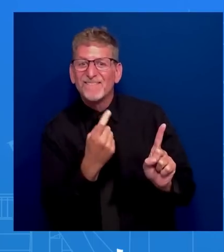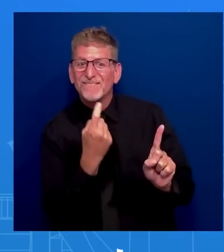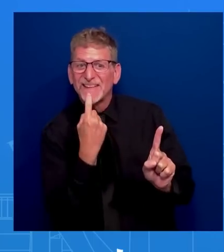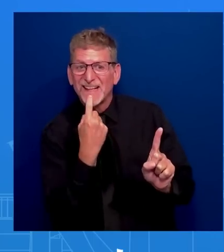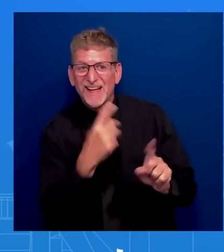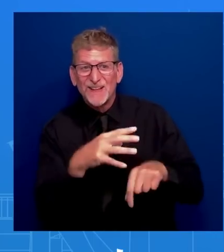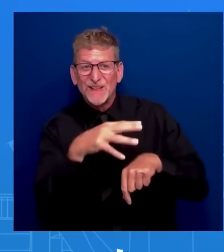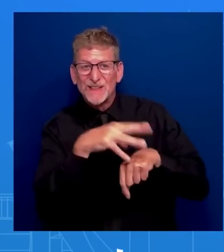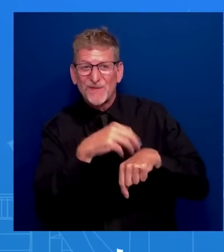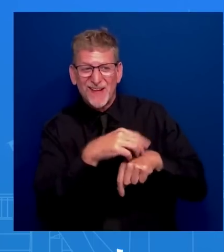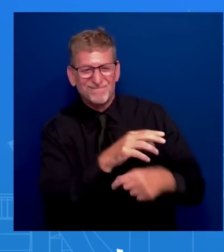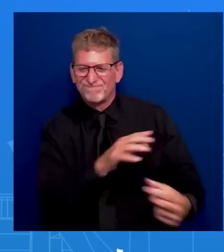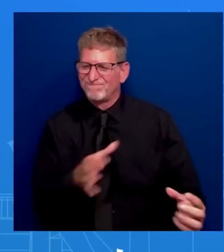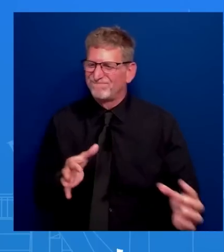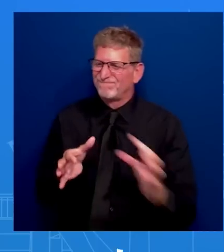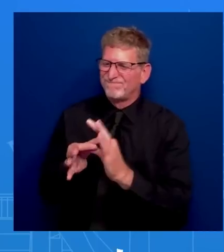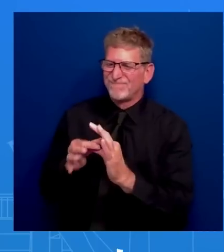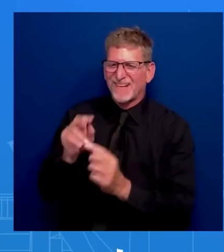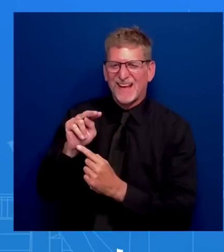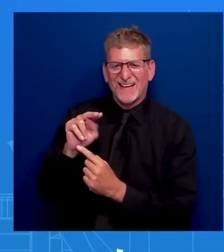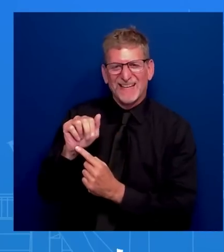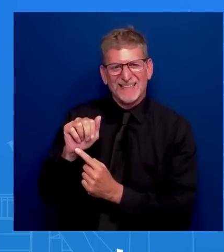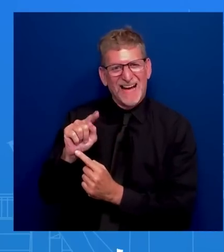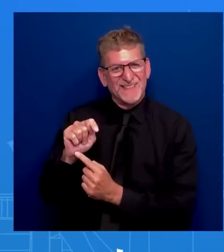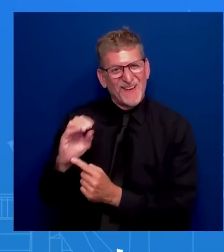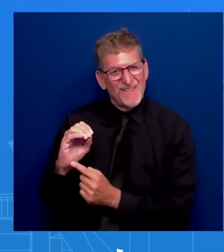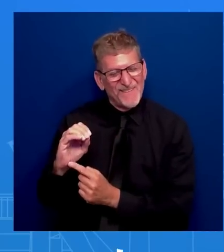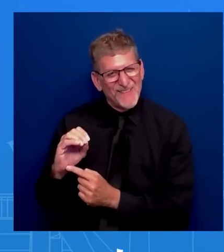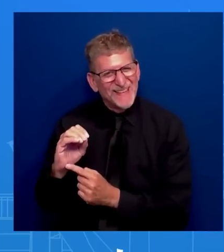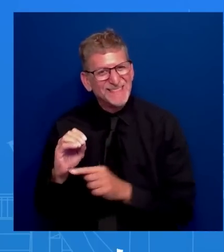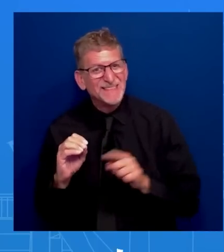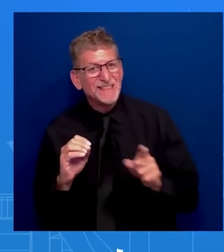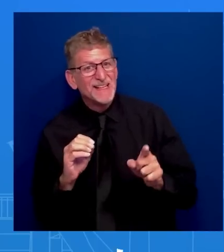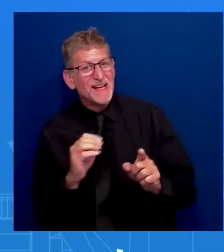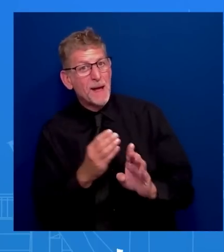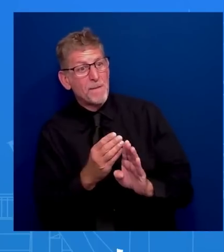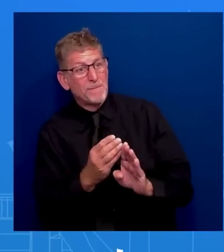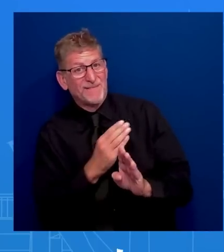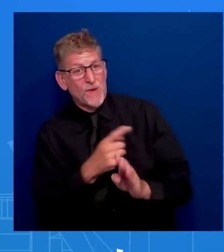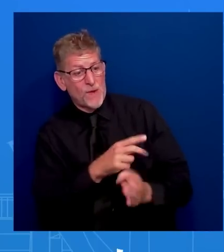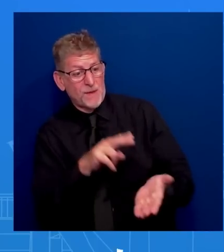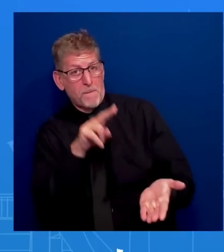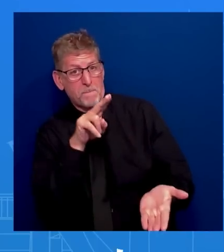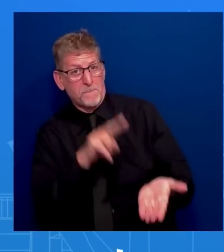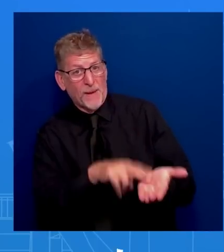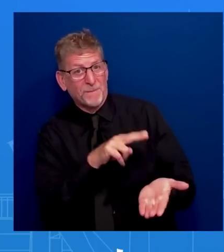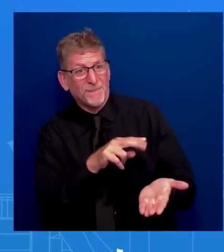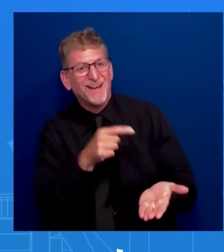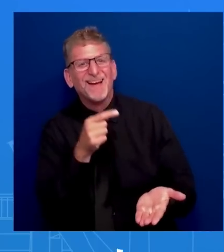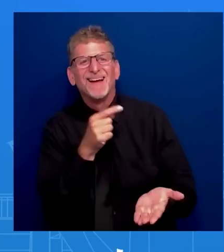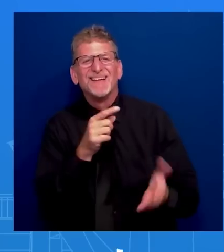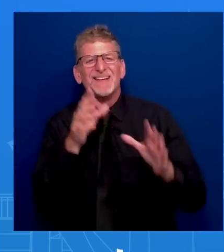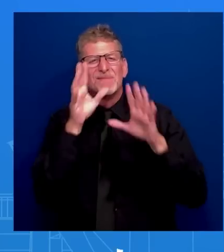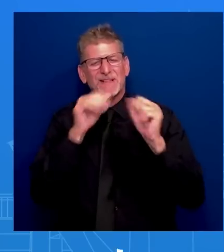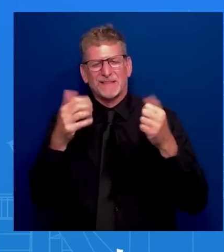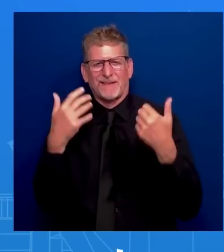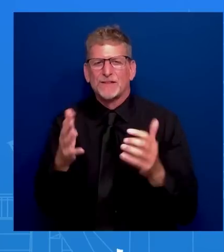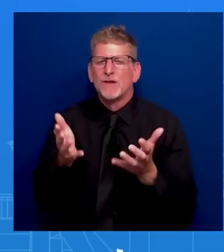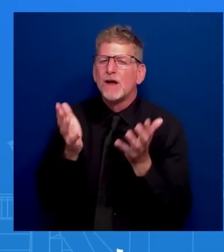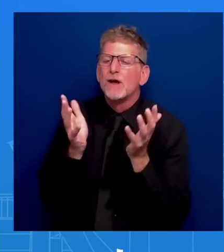with Swedish Prime Minister Andersson and Finnish President Niin- -- Niinistö -- Niinistö? -- okay,